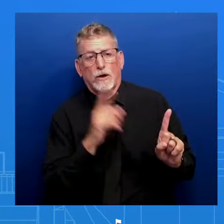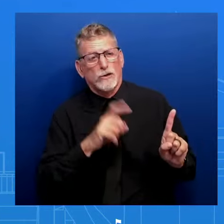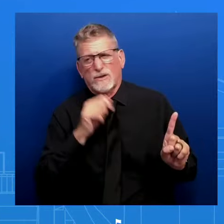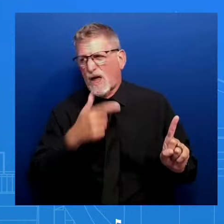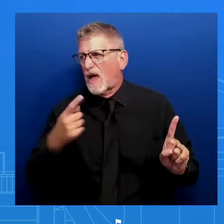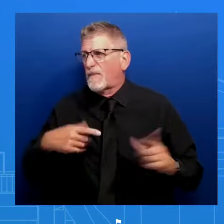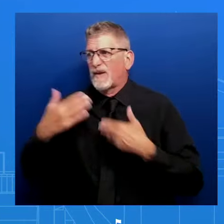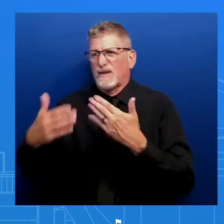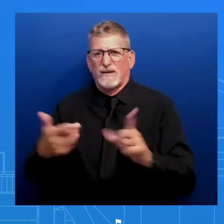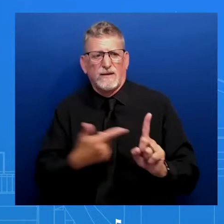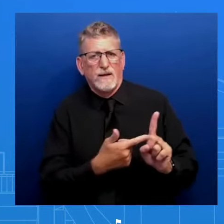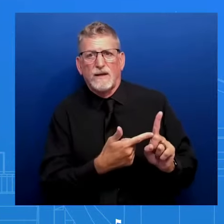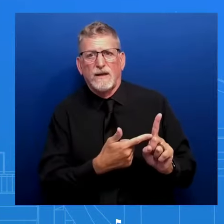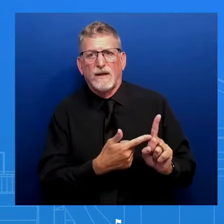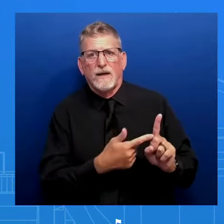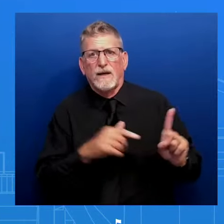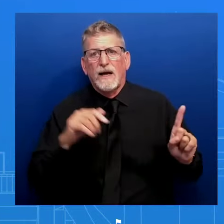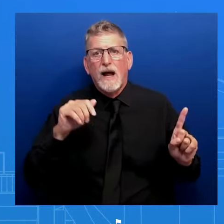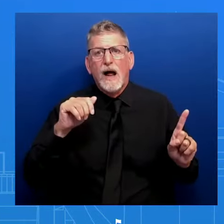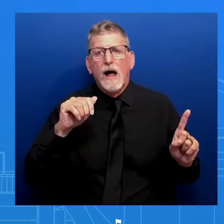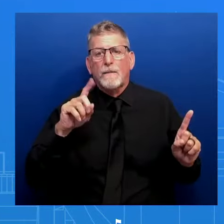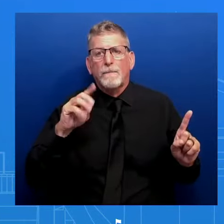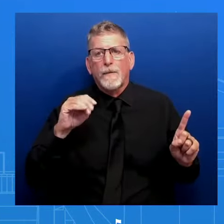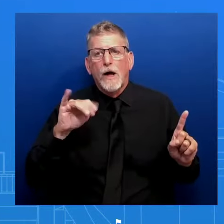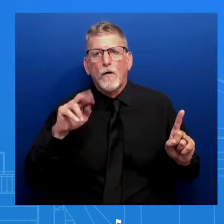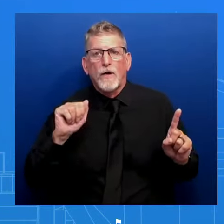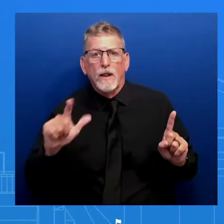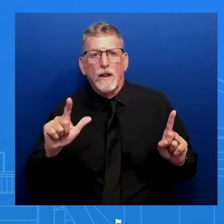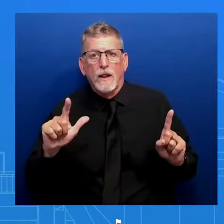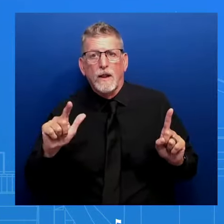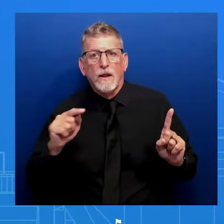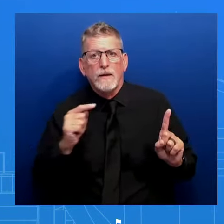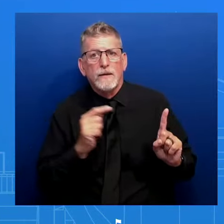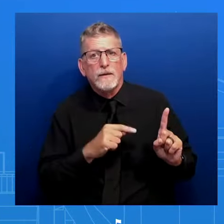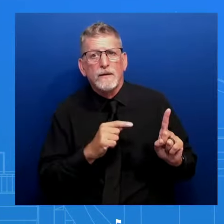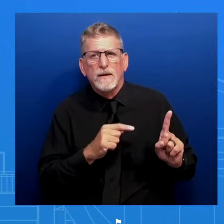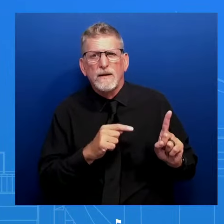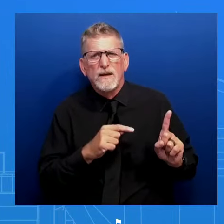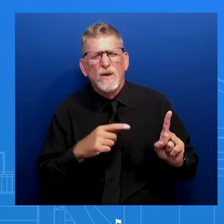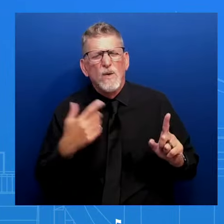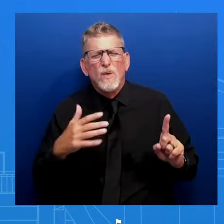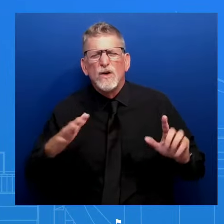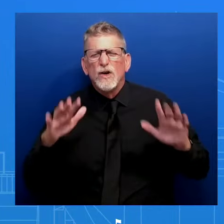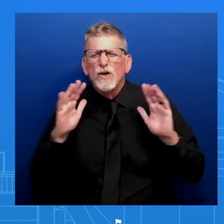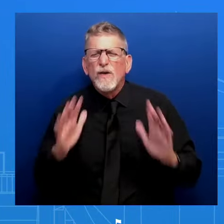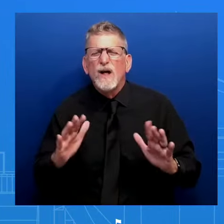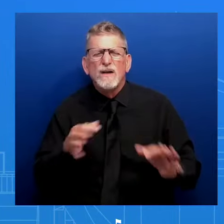laying out what this means for our military families, our military service members. They don't deserve to be treated this way.